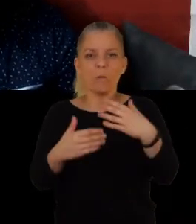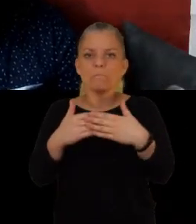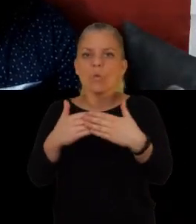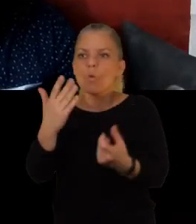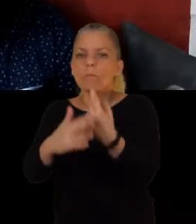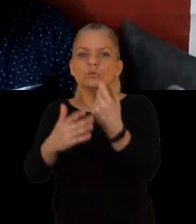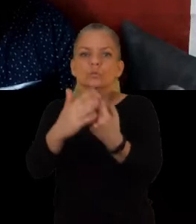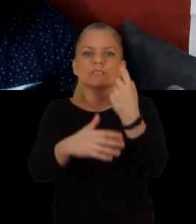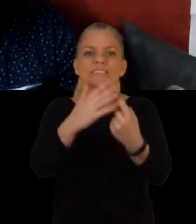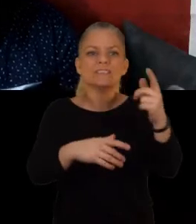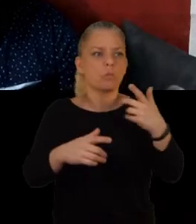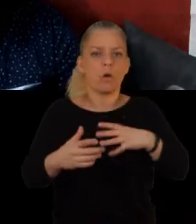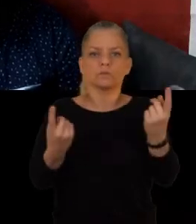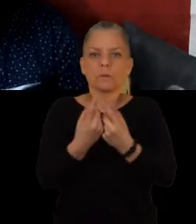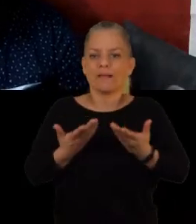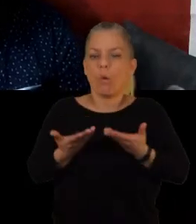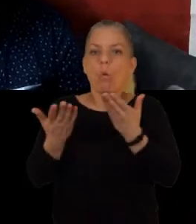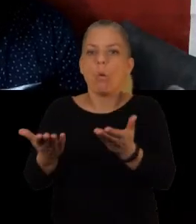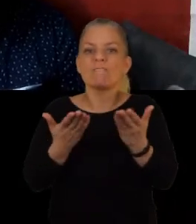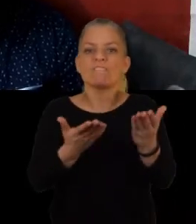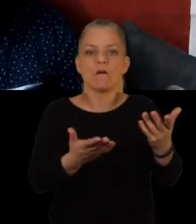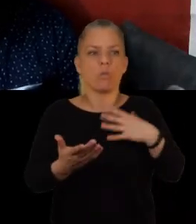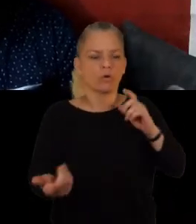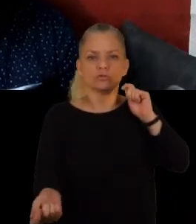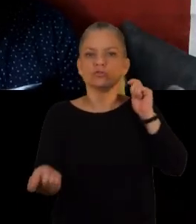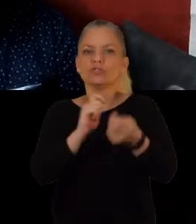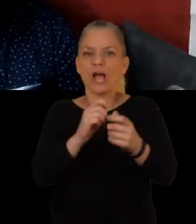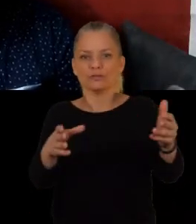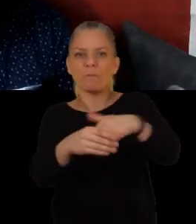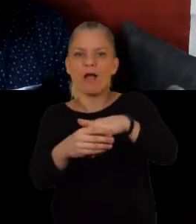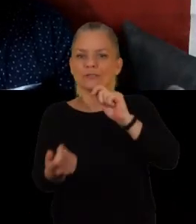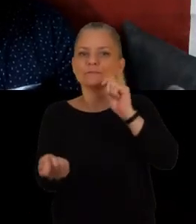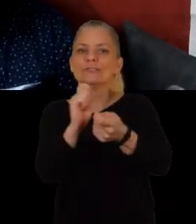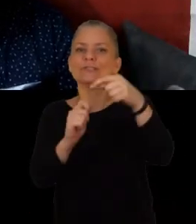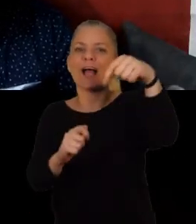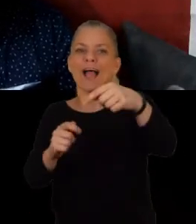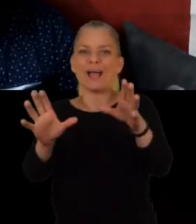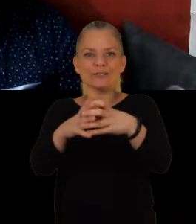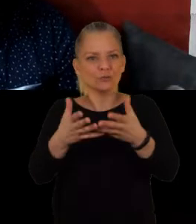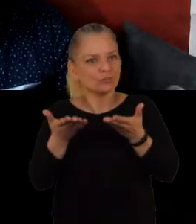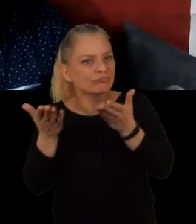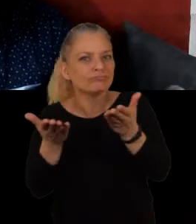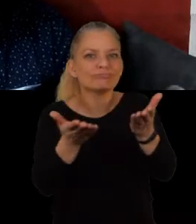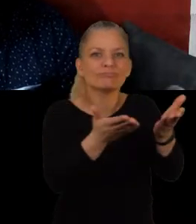um agree with they want more opportunities they've got something to offer and they may